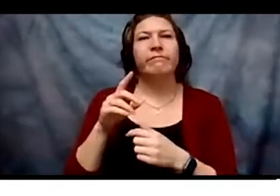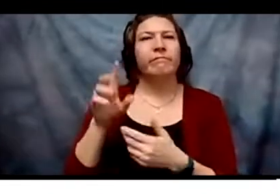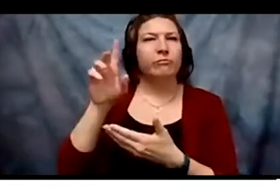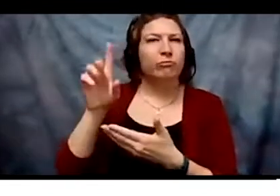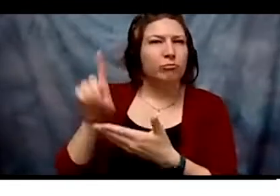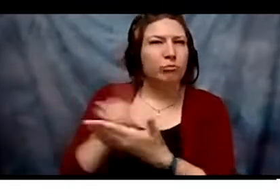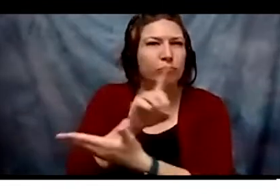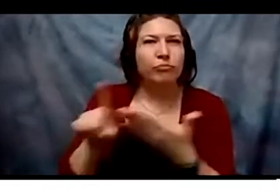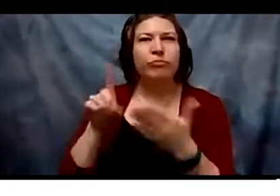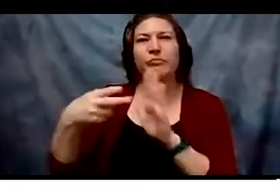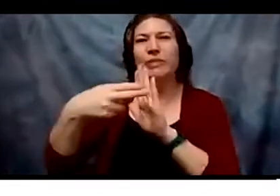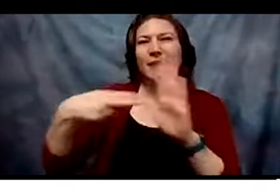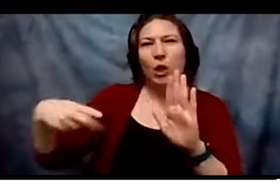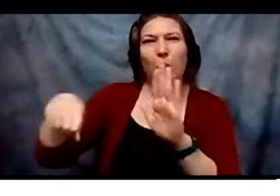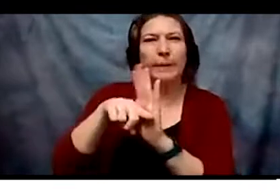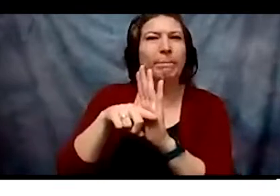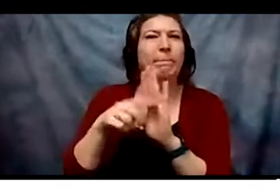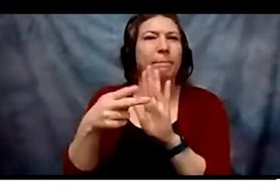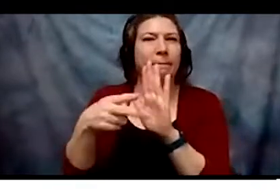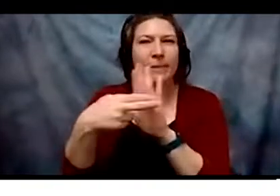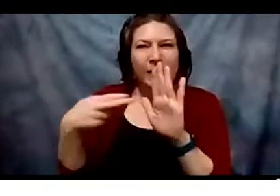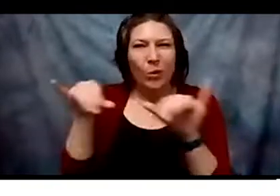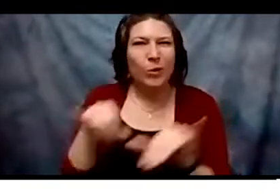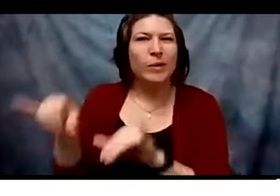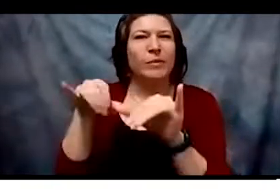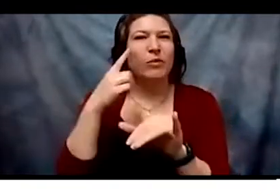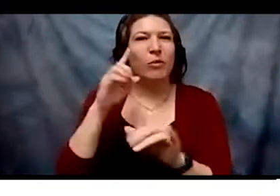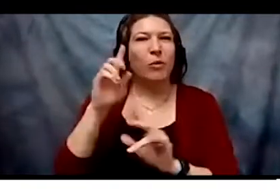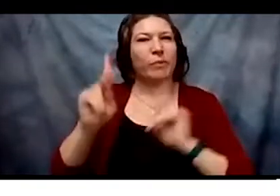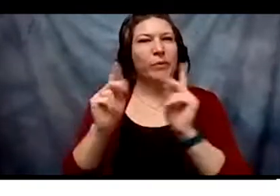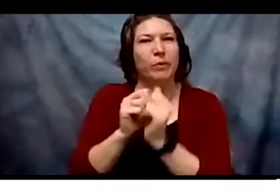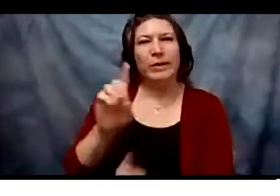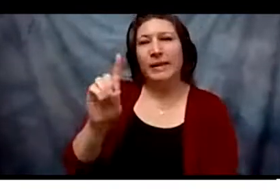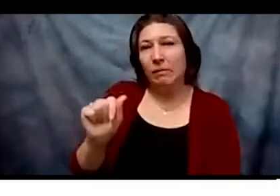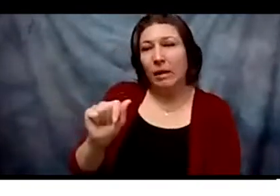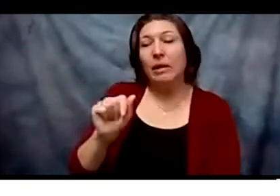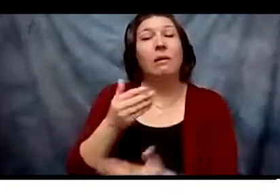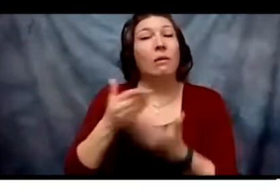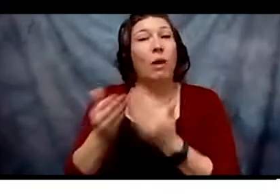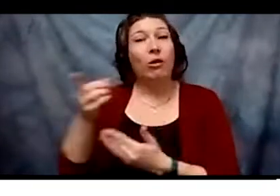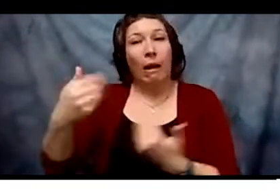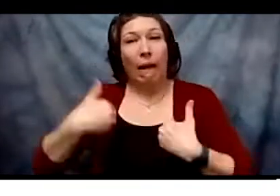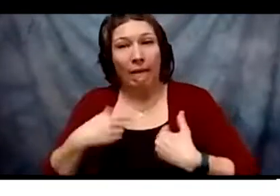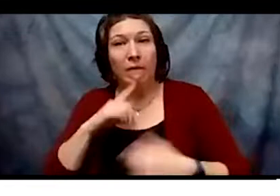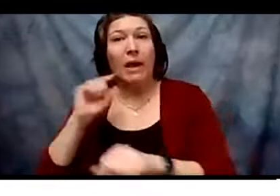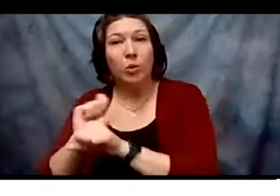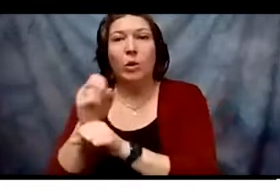against disabled people on the basis of actual or perceived disability. Number 2, a way of